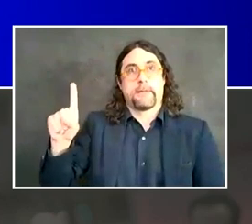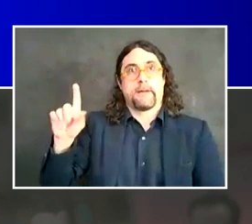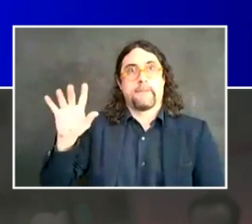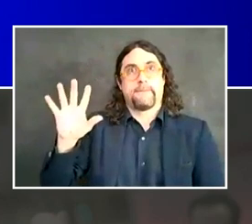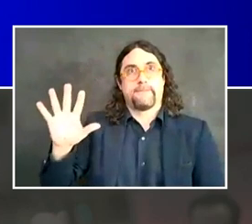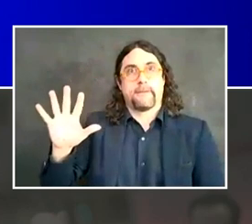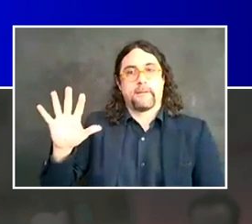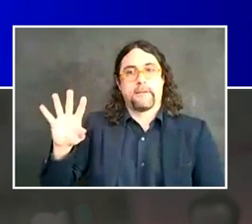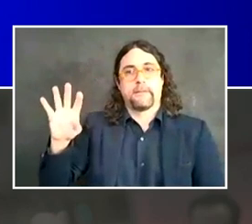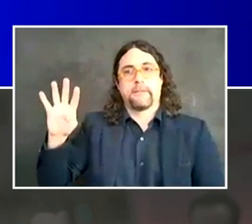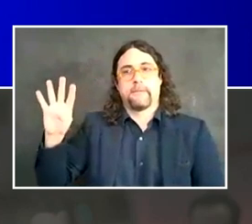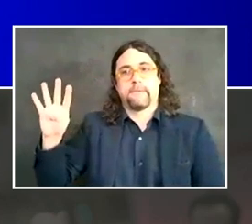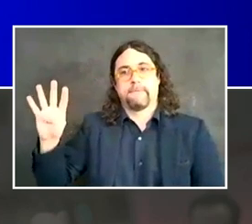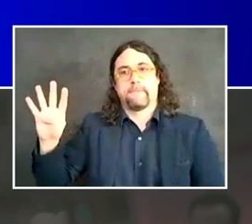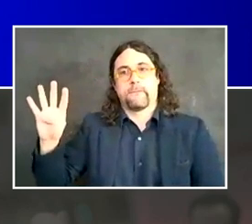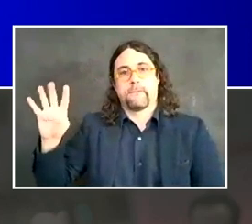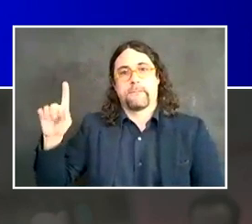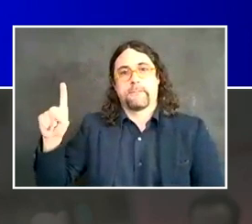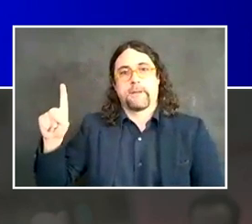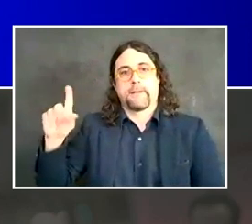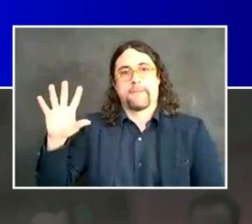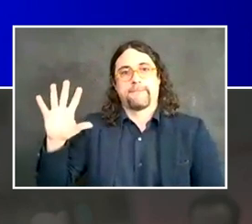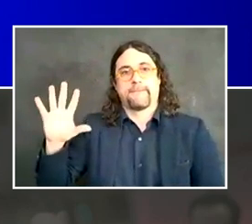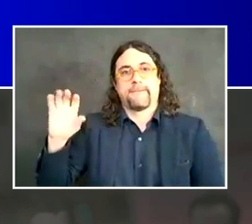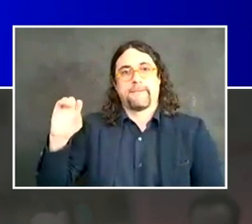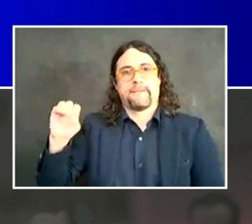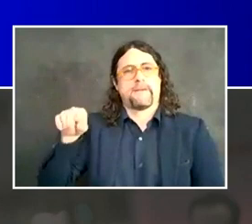HOSPITAL STAFF CAN CALL 646-815-